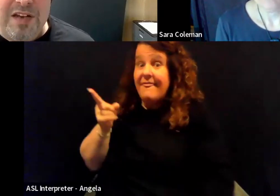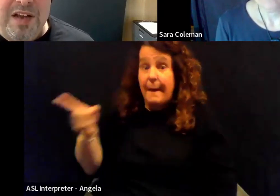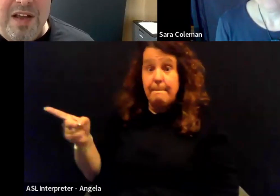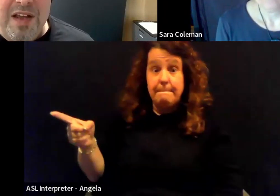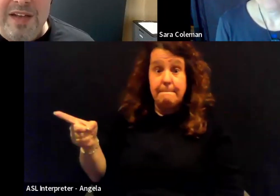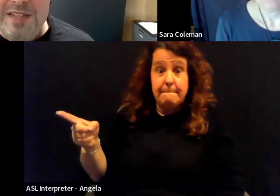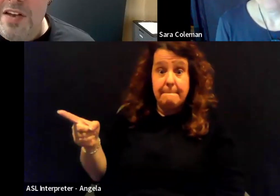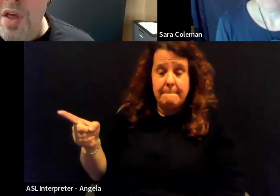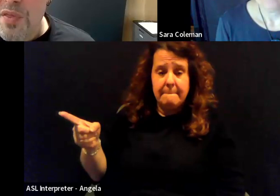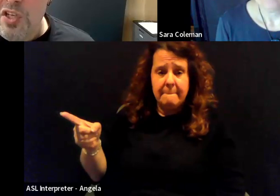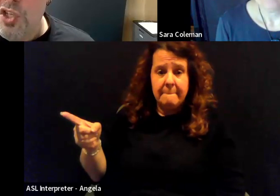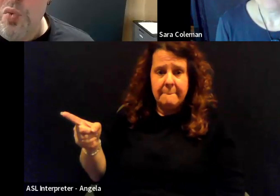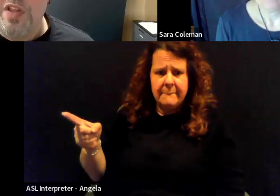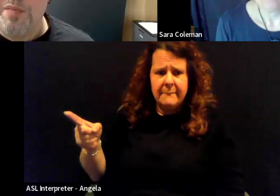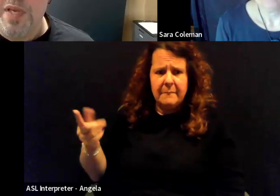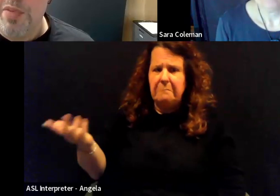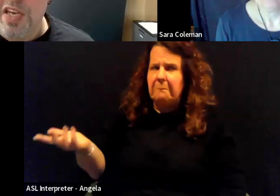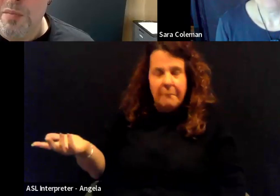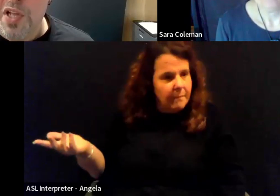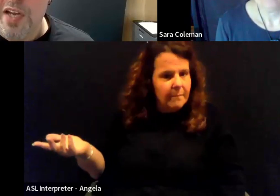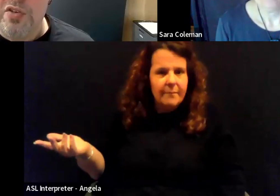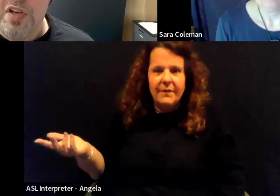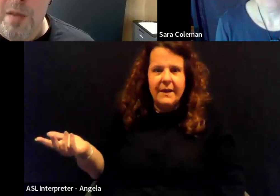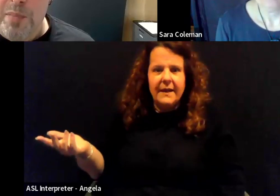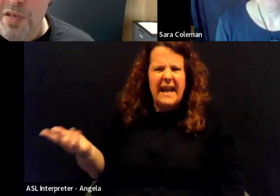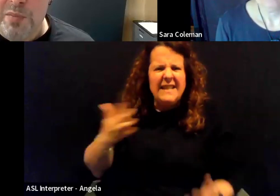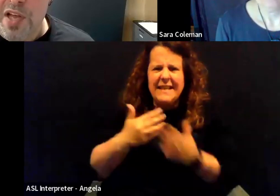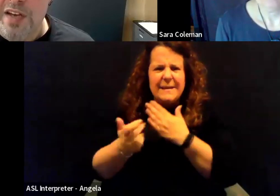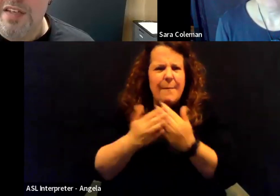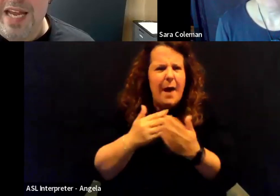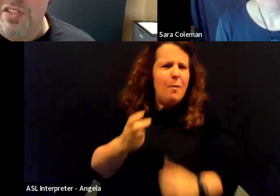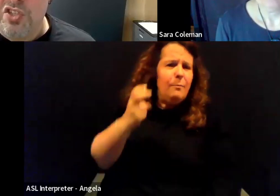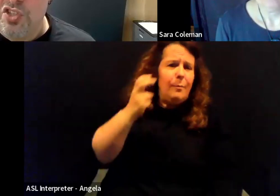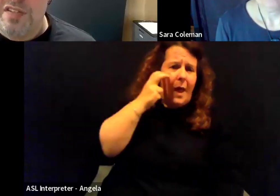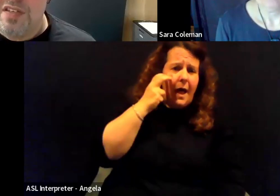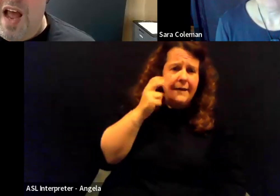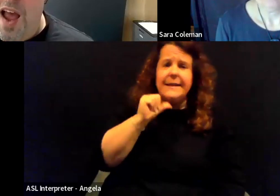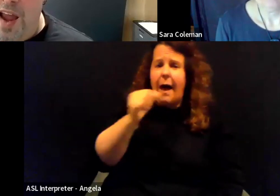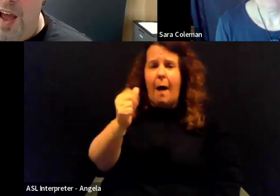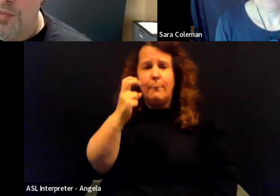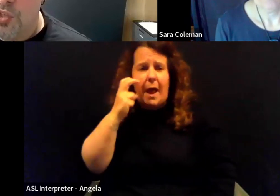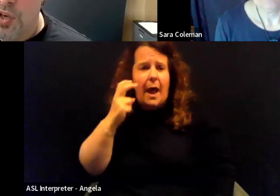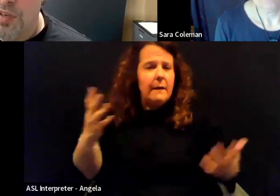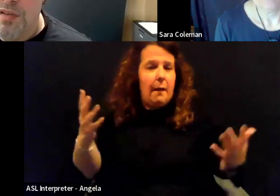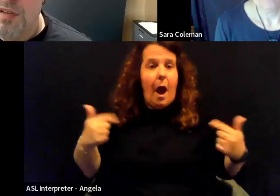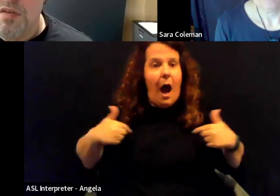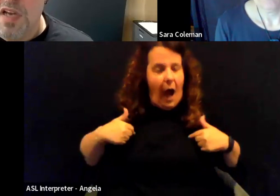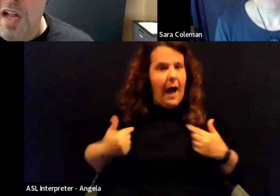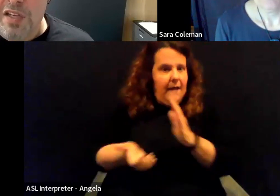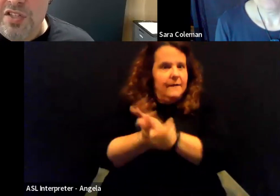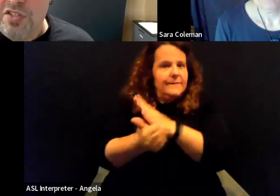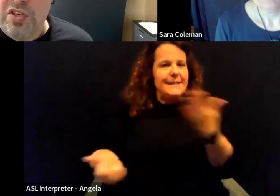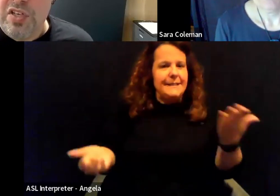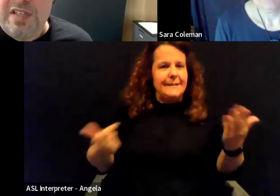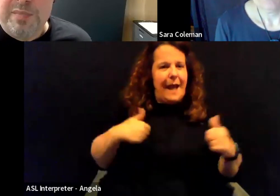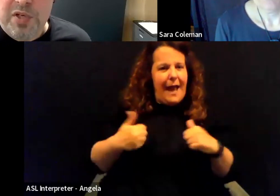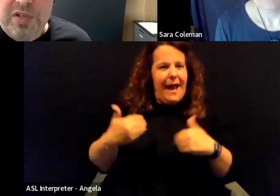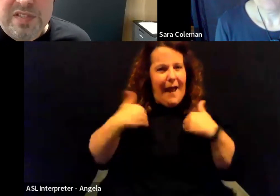to do with me being blind or not being blind, it's just I have certain knowledge and certain experiences that are helpful to people.